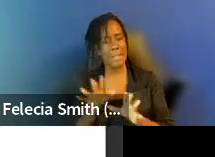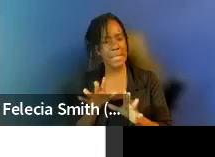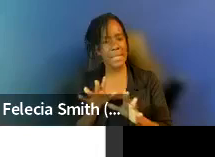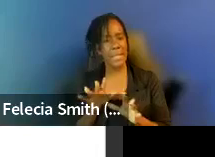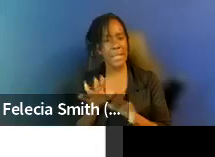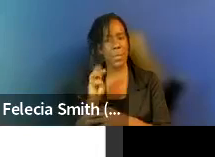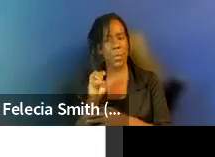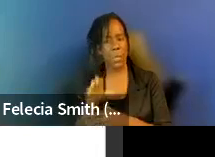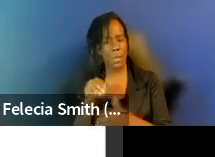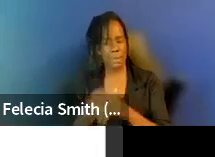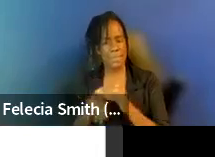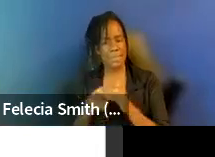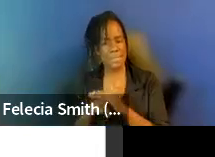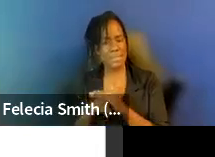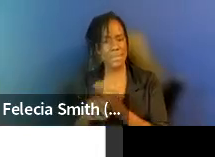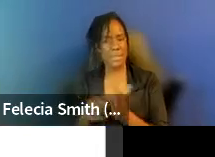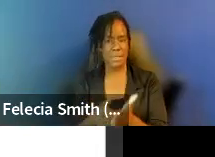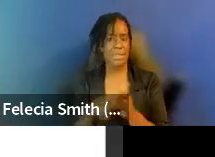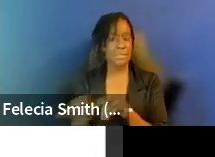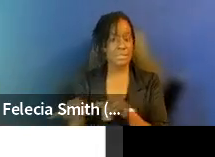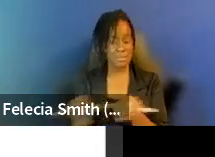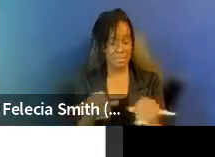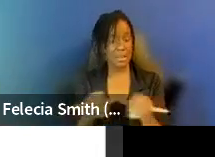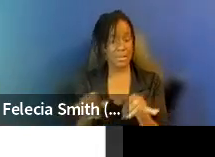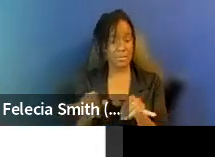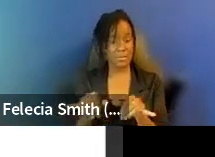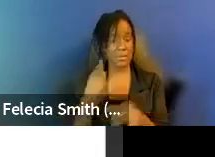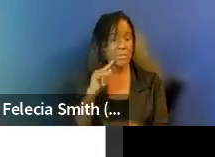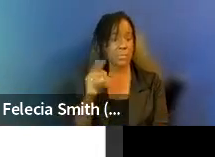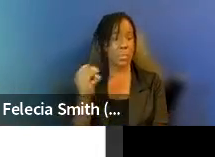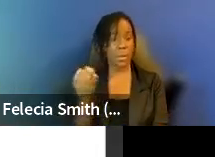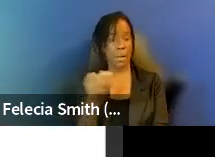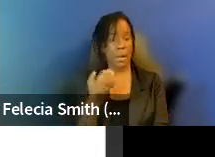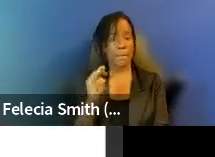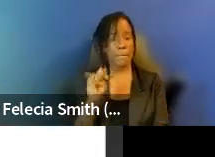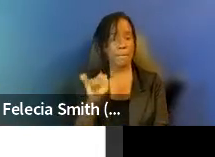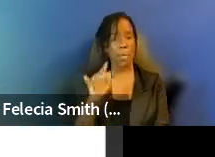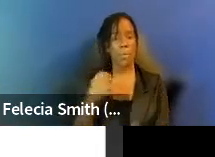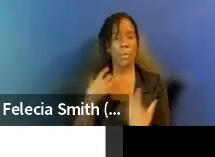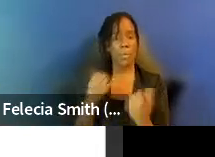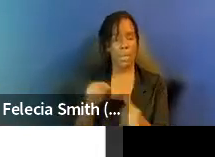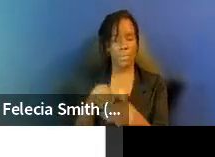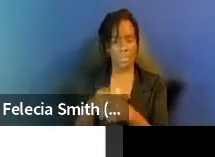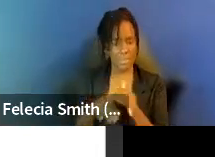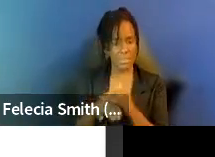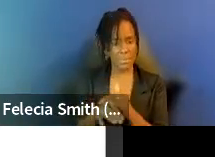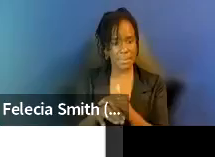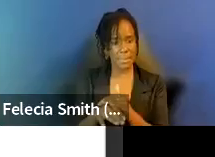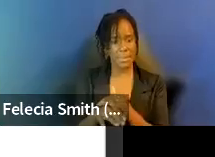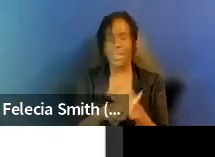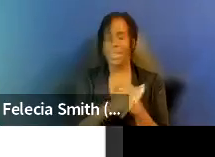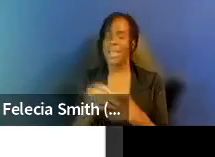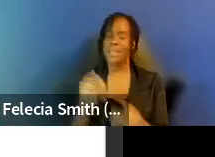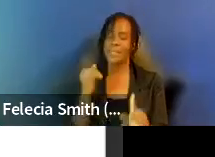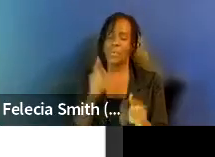considerations that we have been talking about today in some depth. One is really advocacy